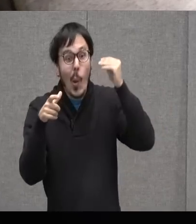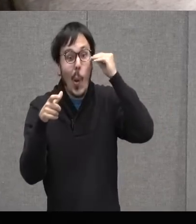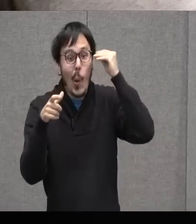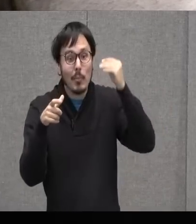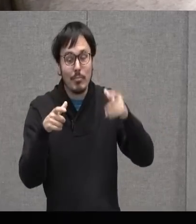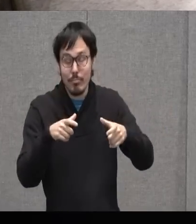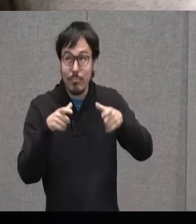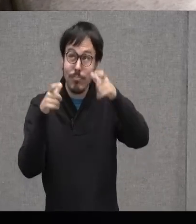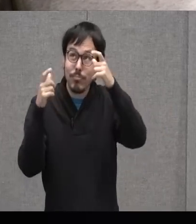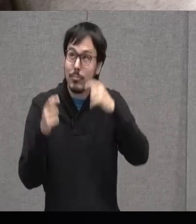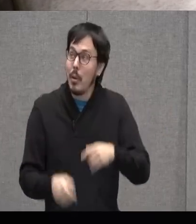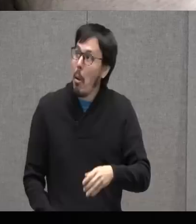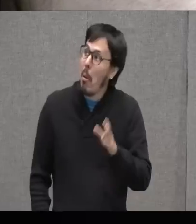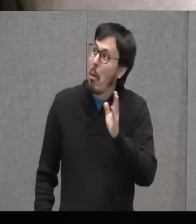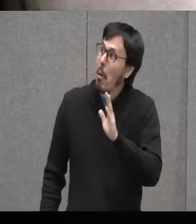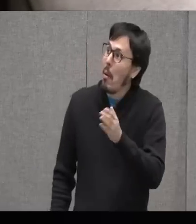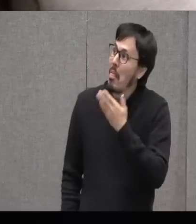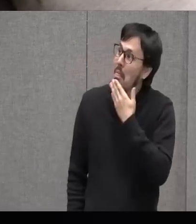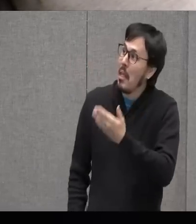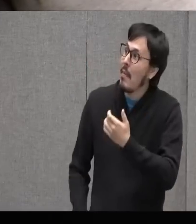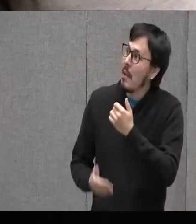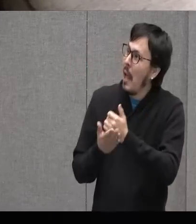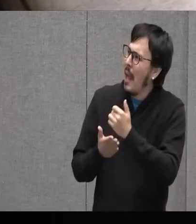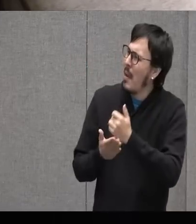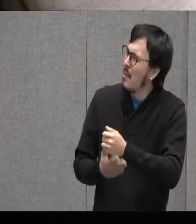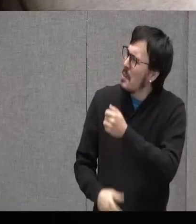Thanks for your help. Where did you say you're from?